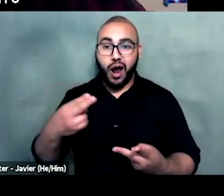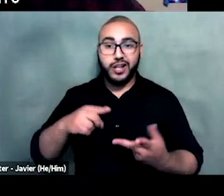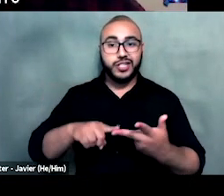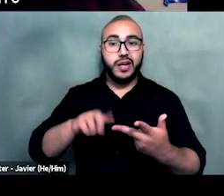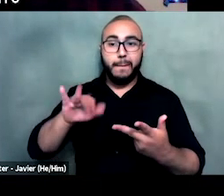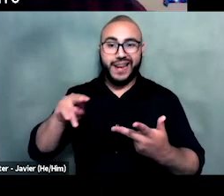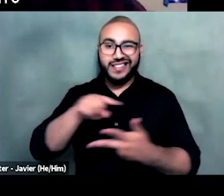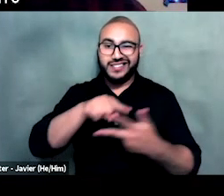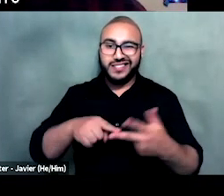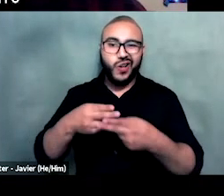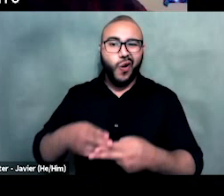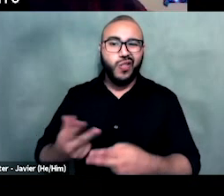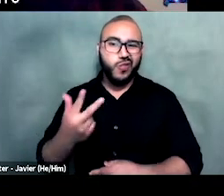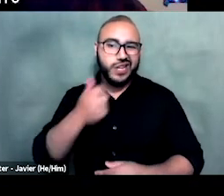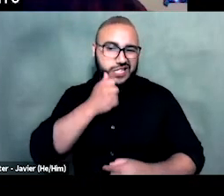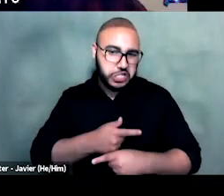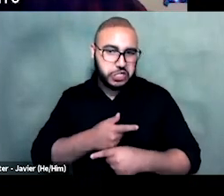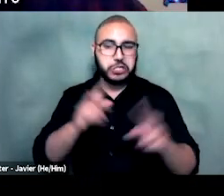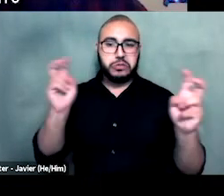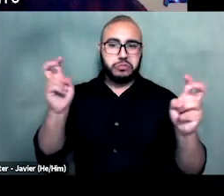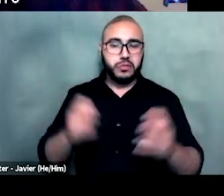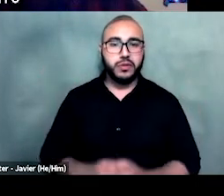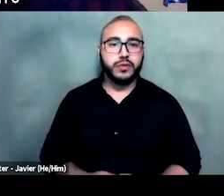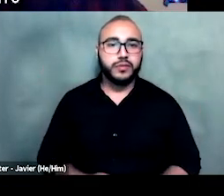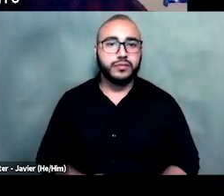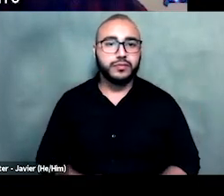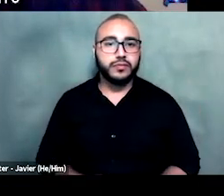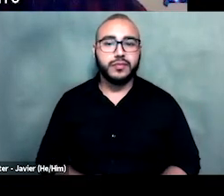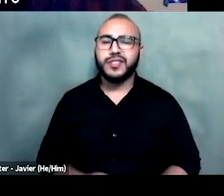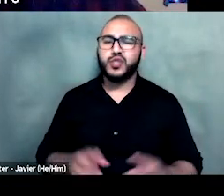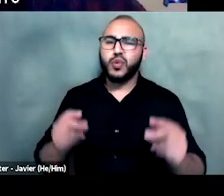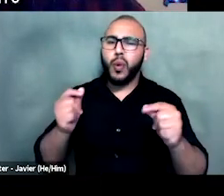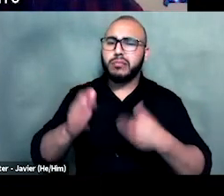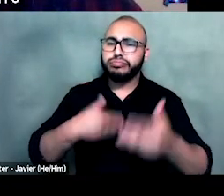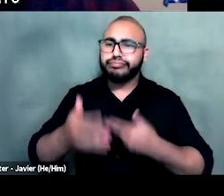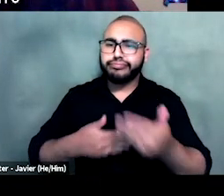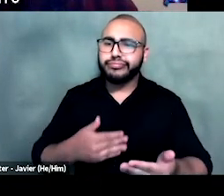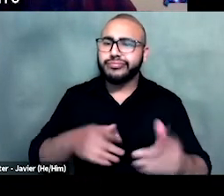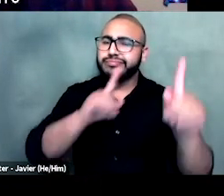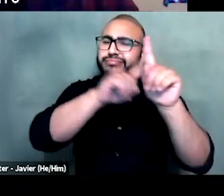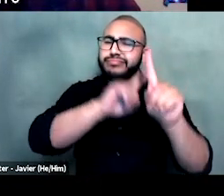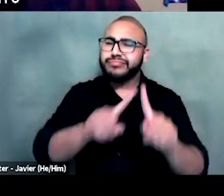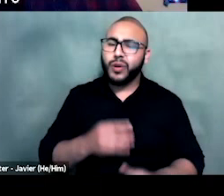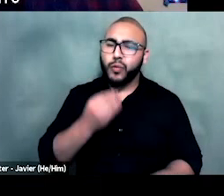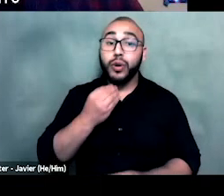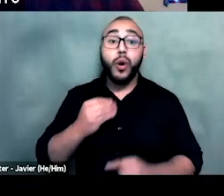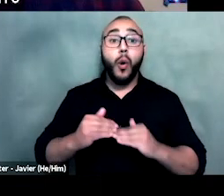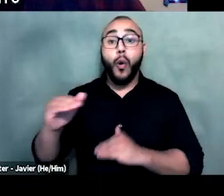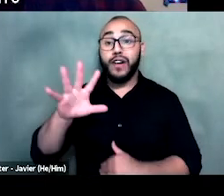sisters. Again just real quick, just so many different foods like over 50% of the foods